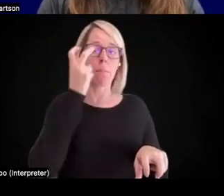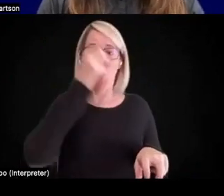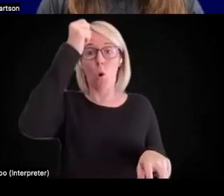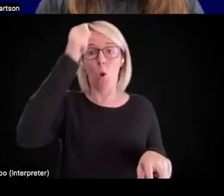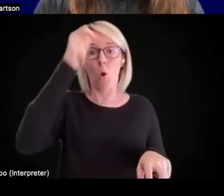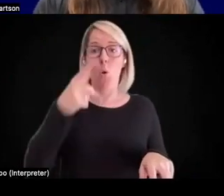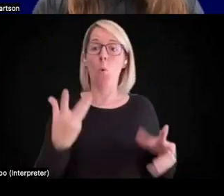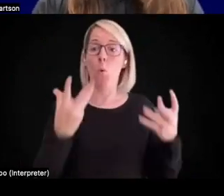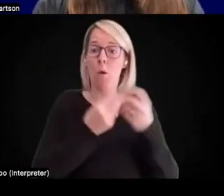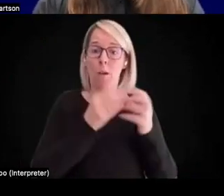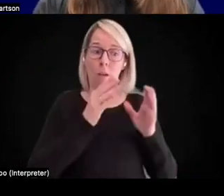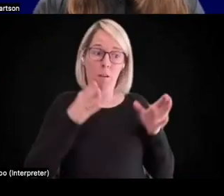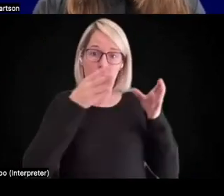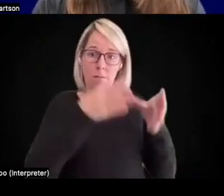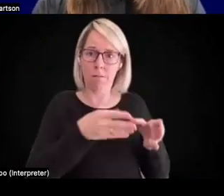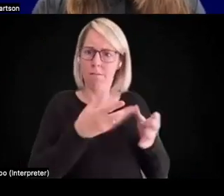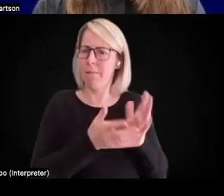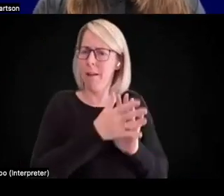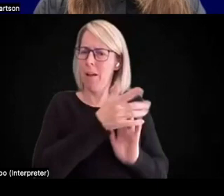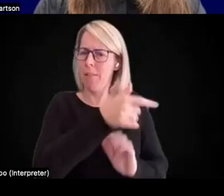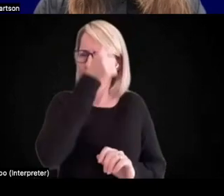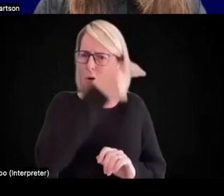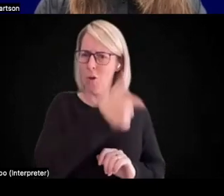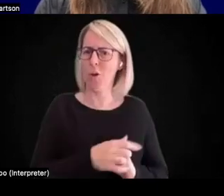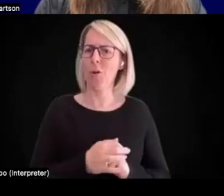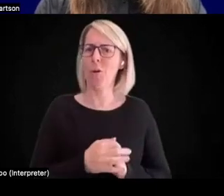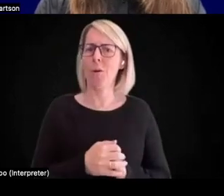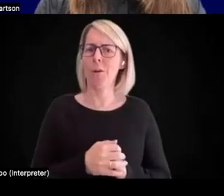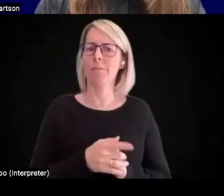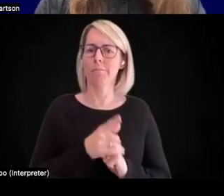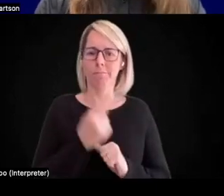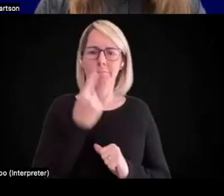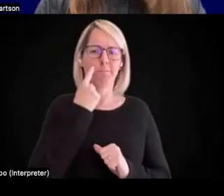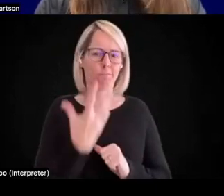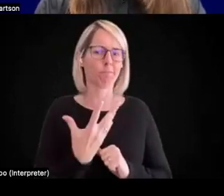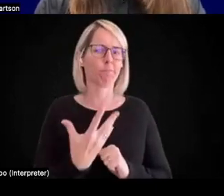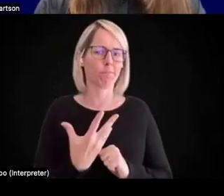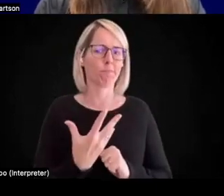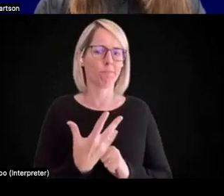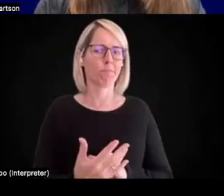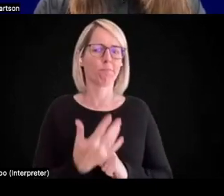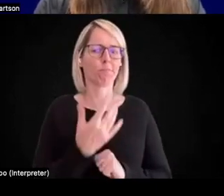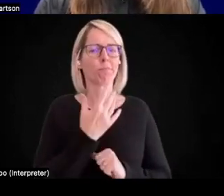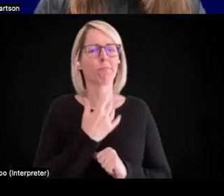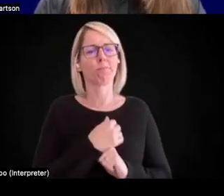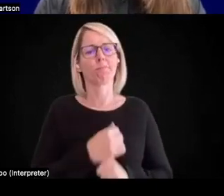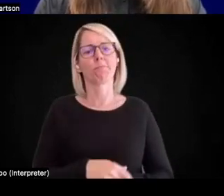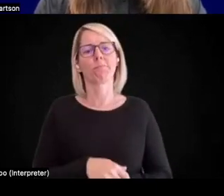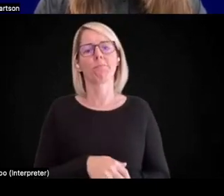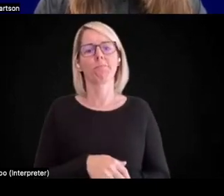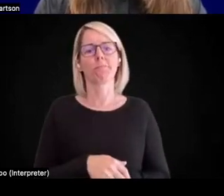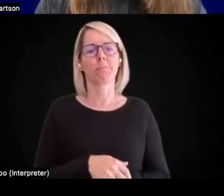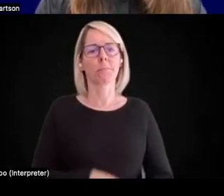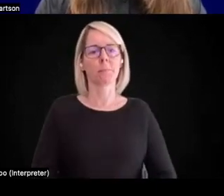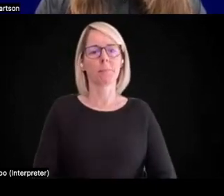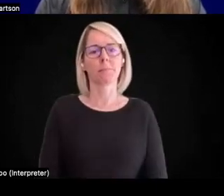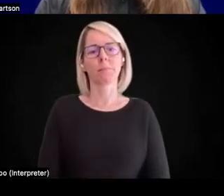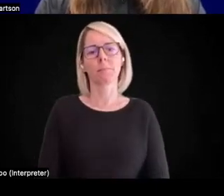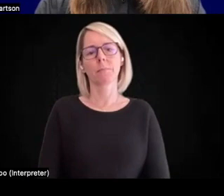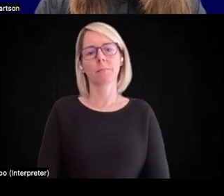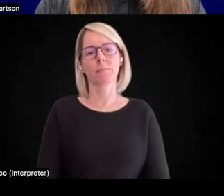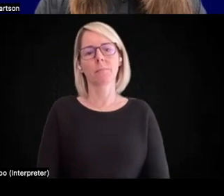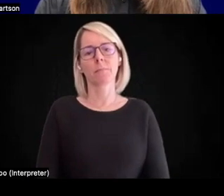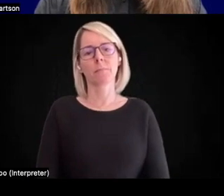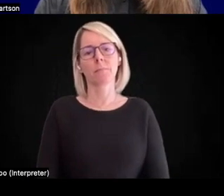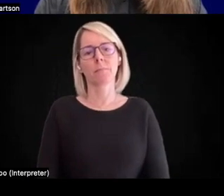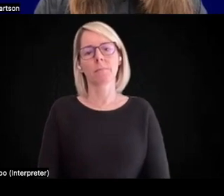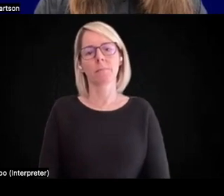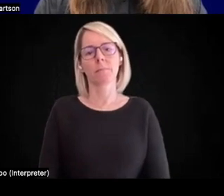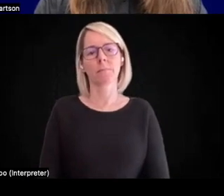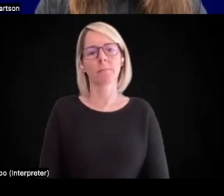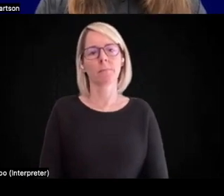attending to what they're doing, and this is how our interaction partner chooses to do that.